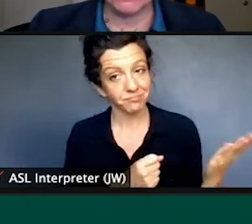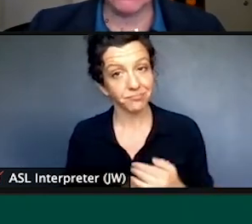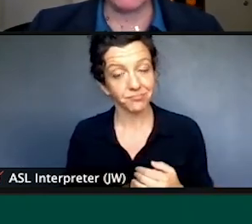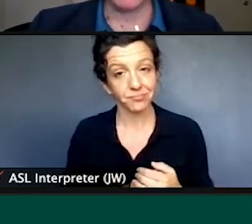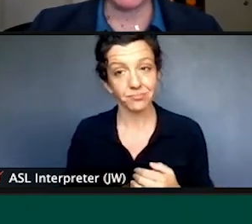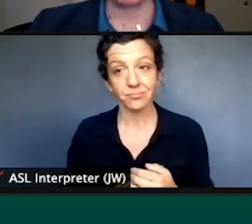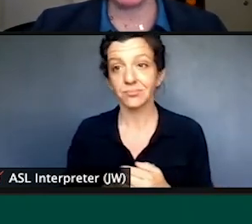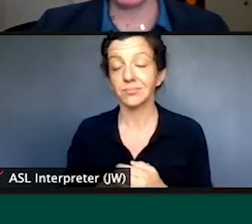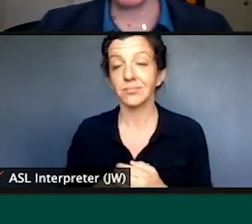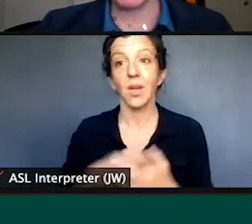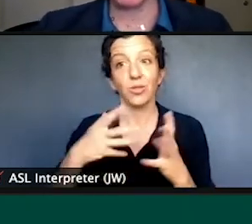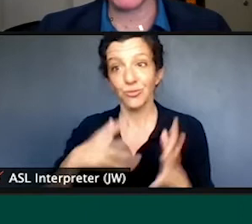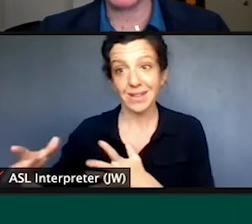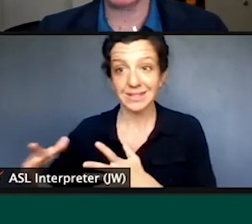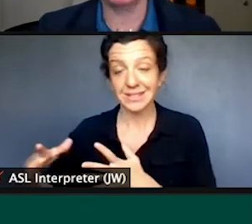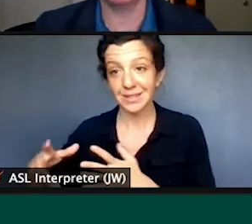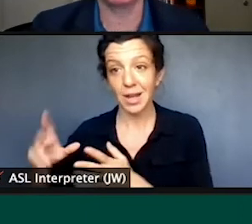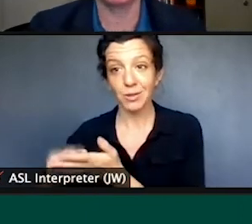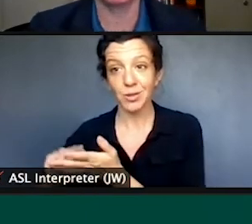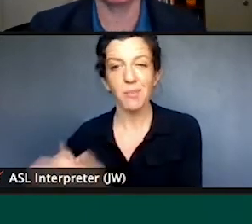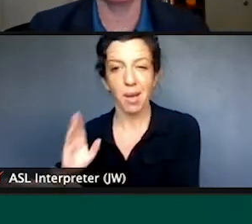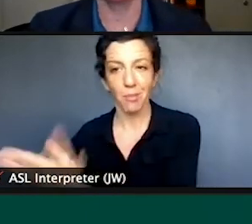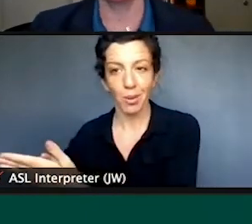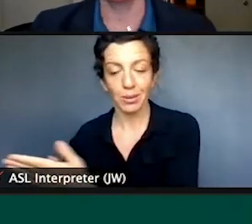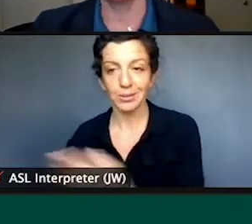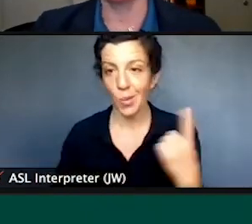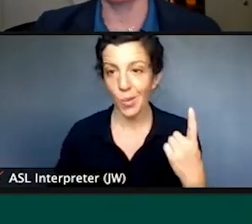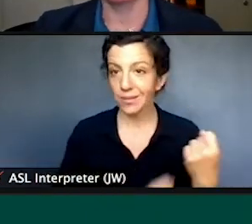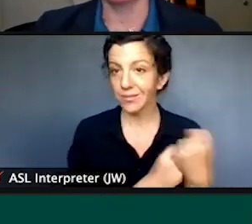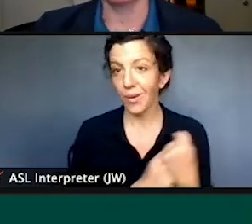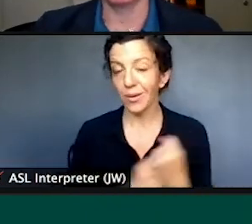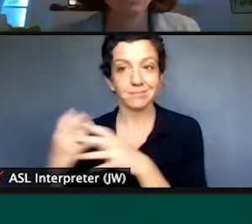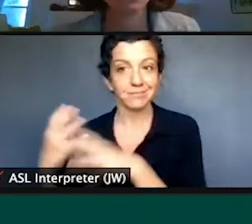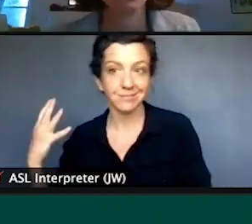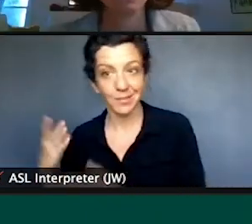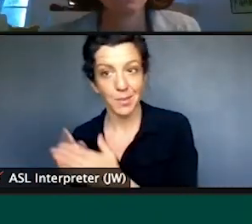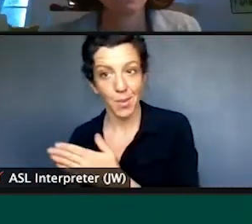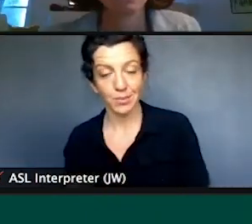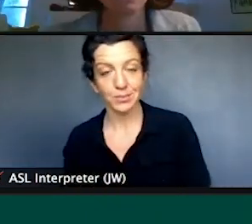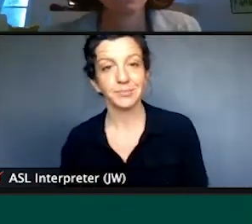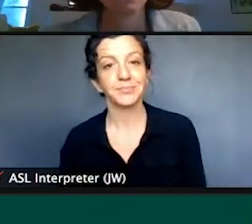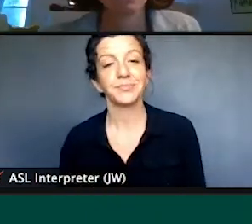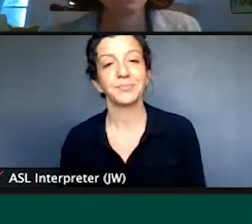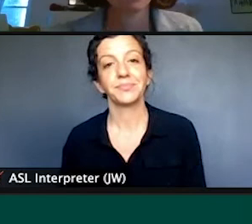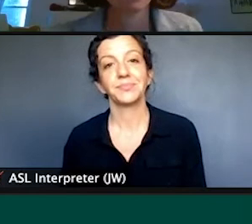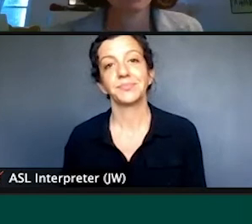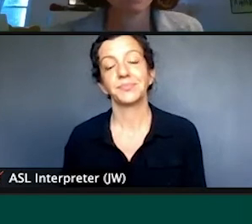Does this mean that the number of people kept in prison will increase? So there's two ways that the measure affects the prison population.